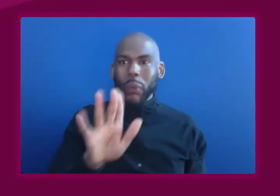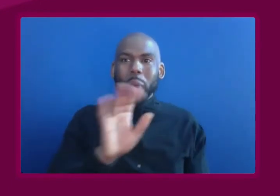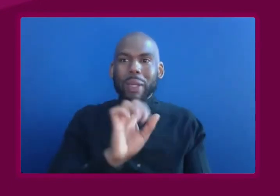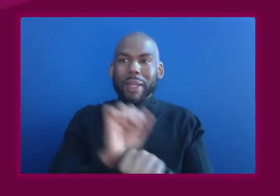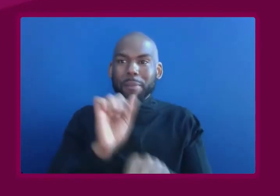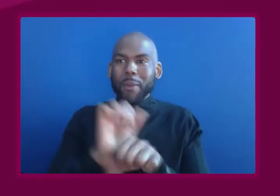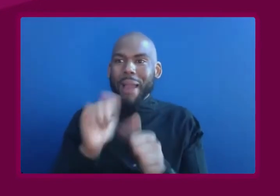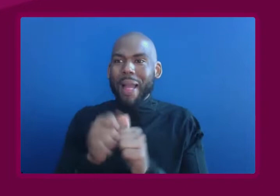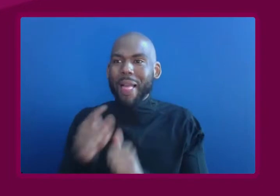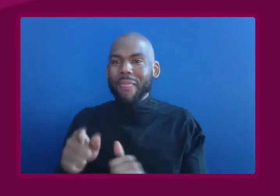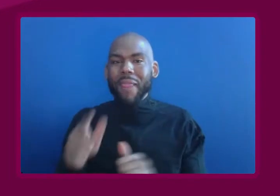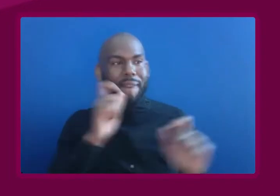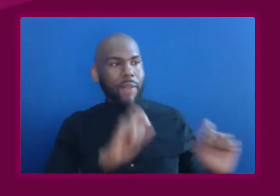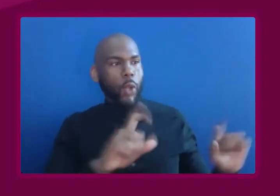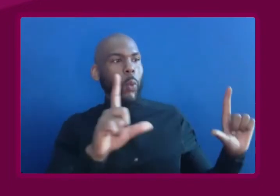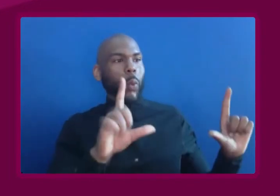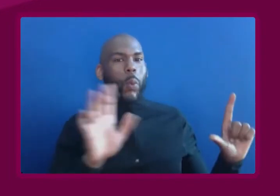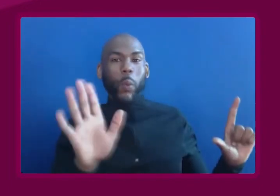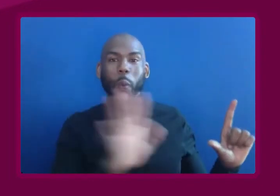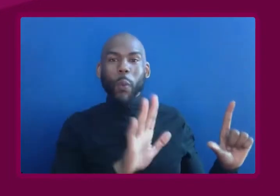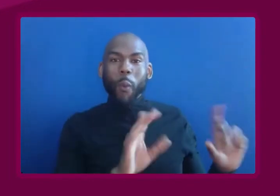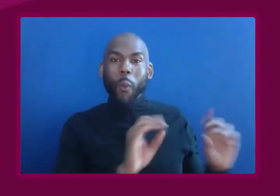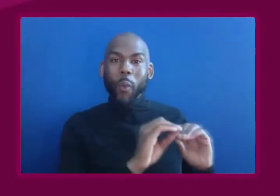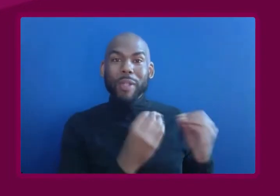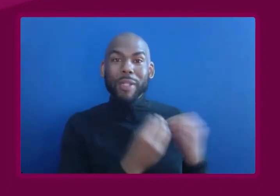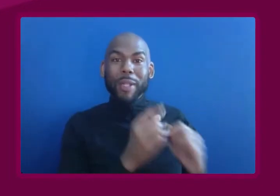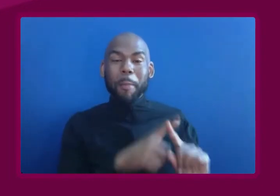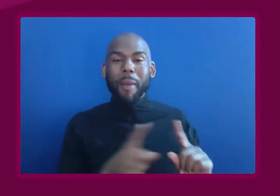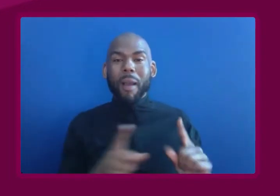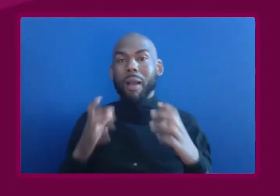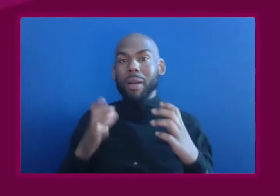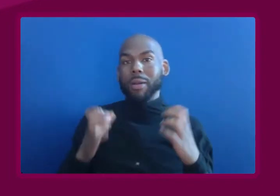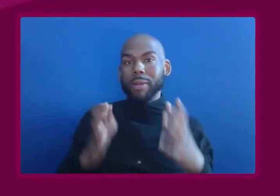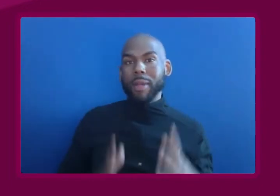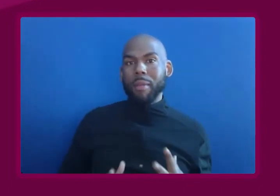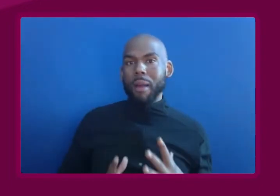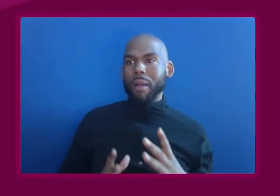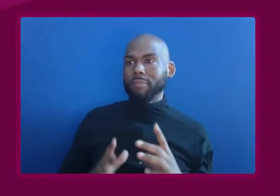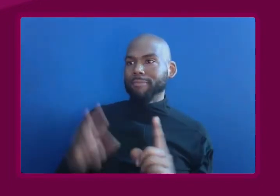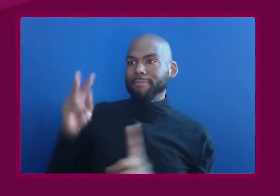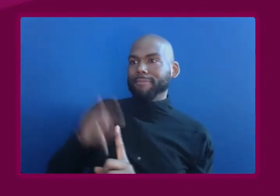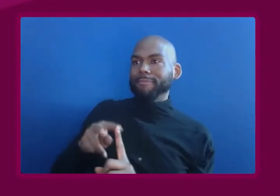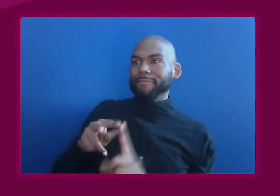see the organization, but also with how your customers see your organization, as well as